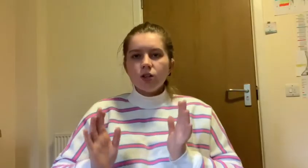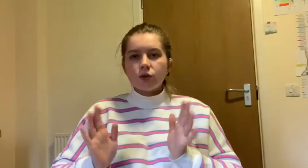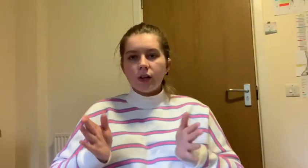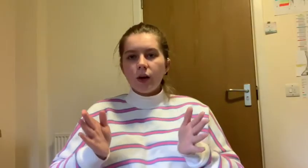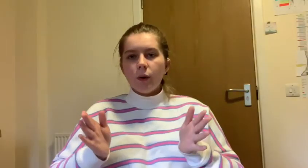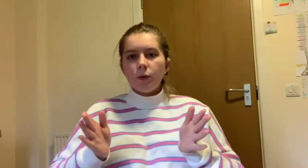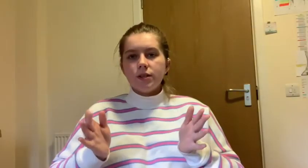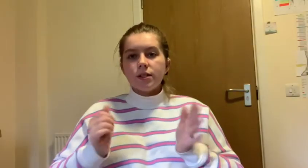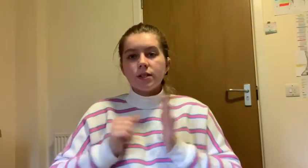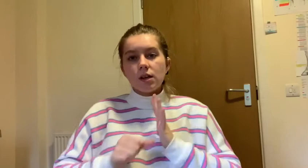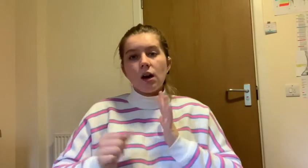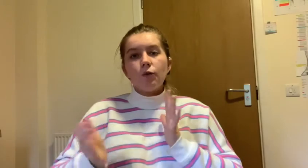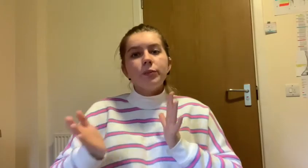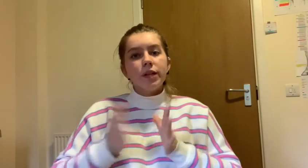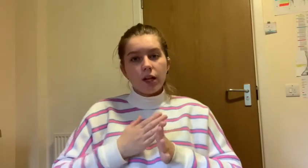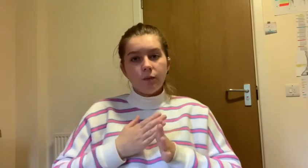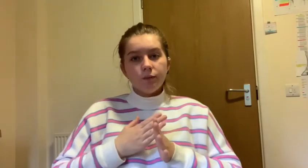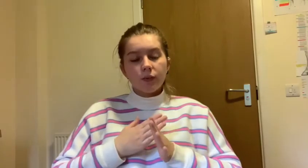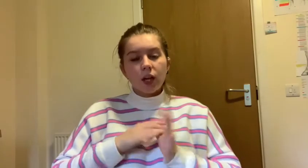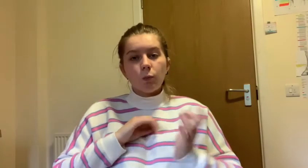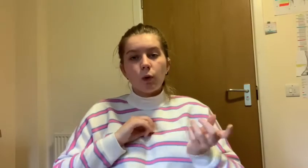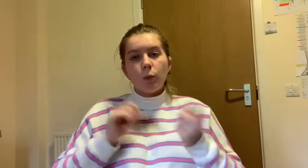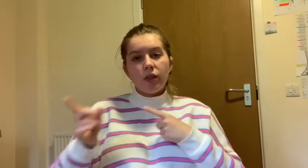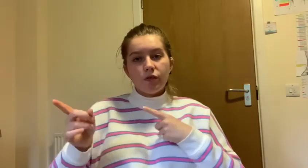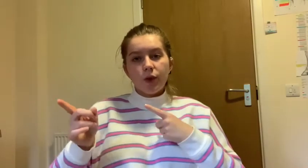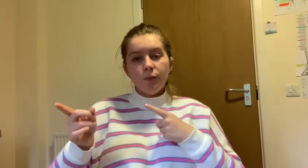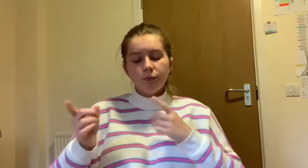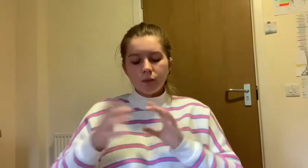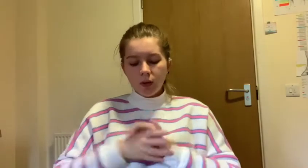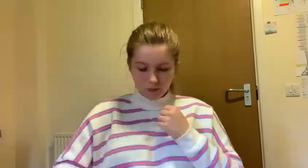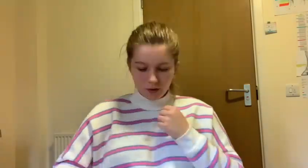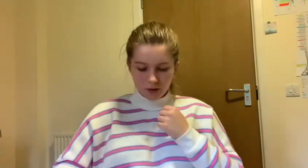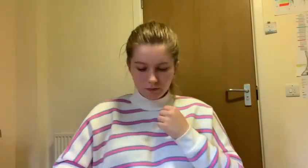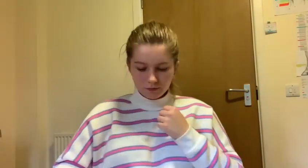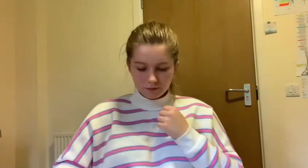So now I'm going to start from the beginning and work my way through.